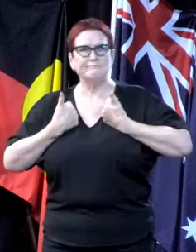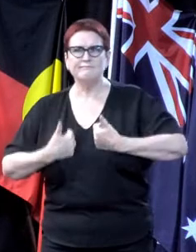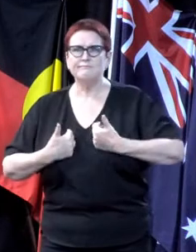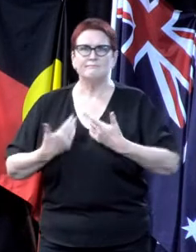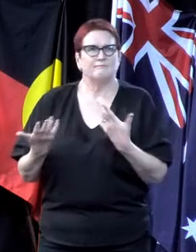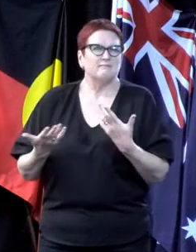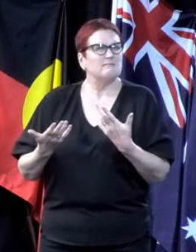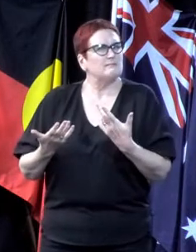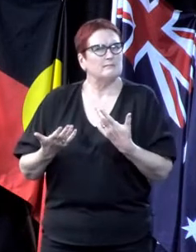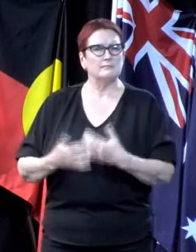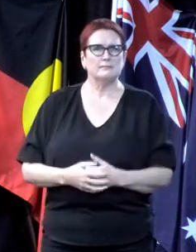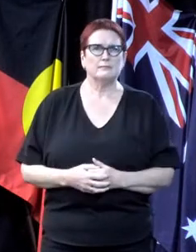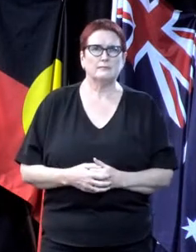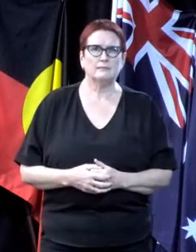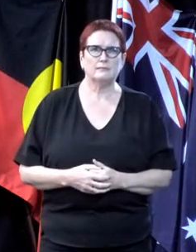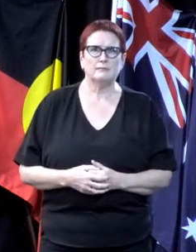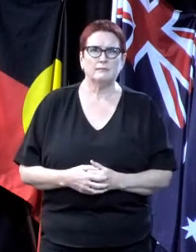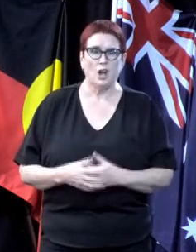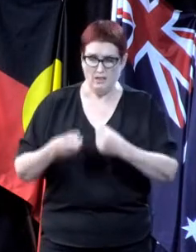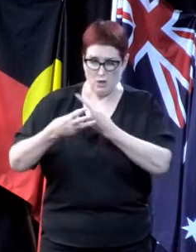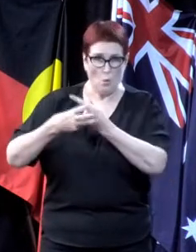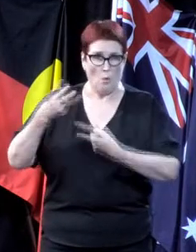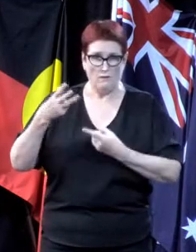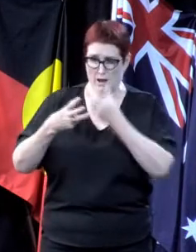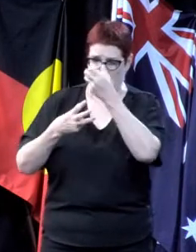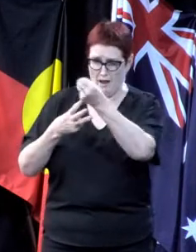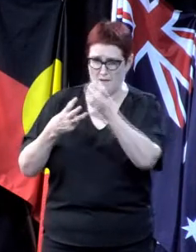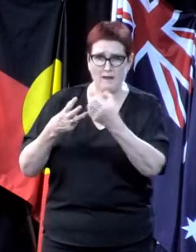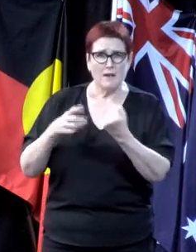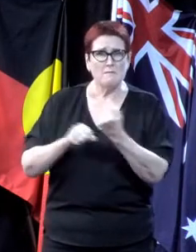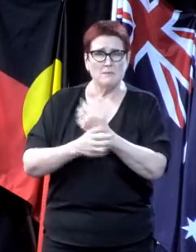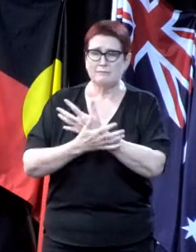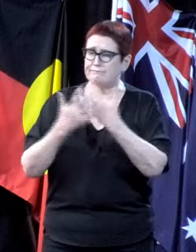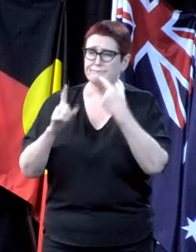that has a very positive effect against that path. That negative pathway that you’re talking about.